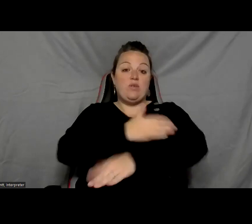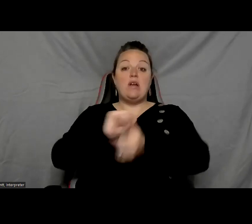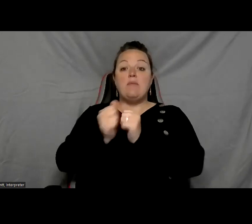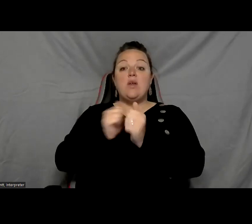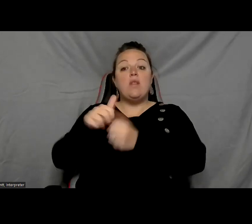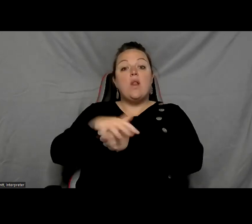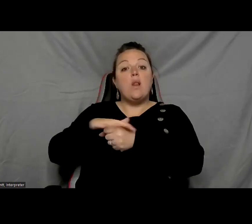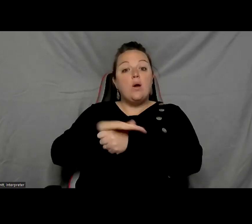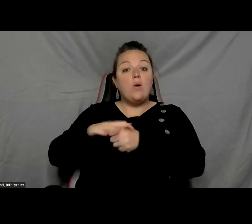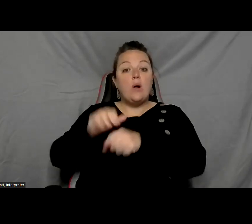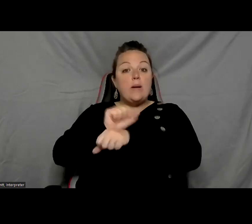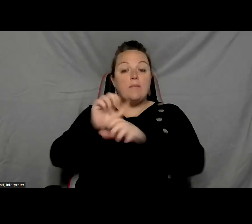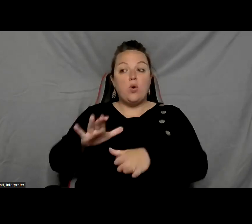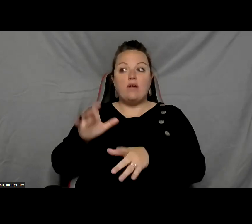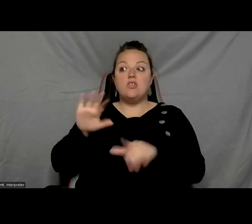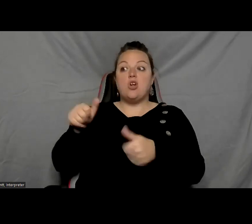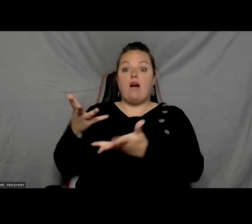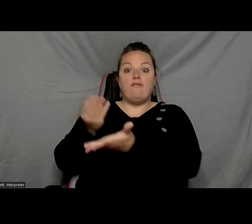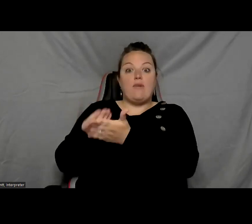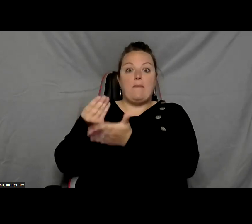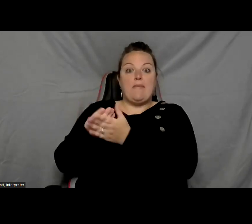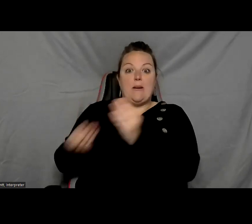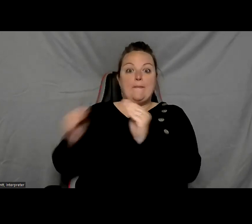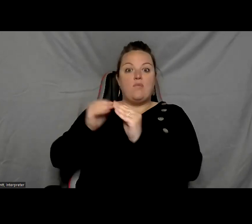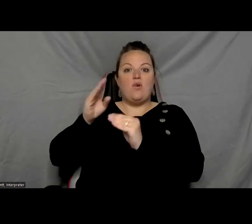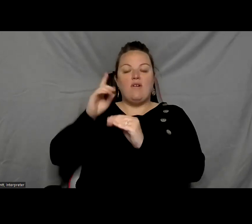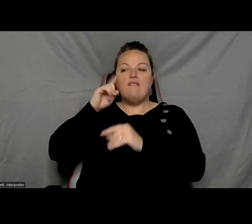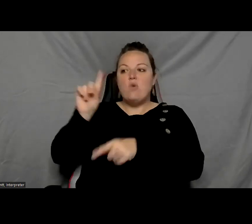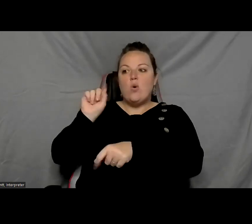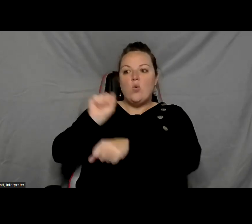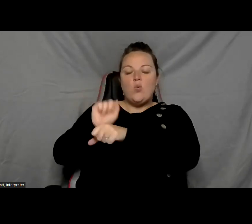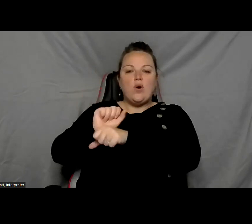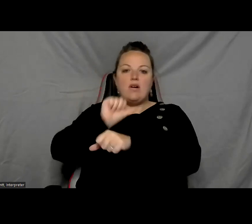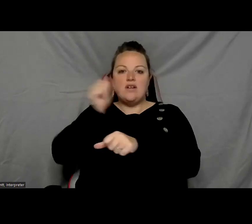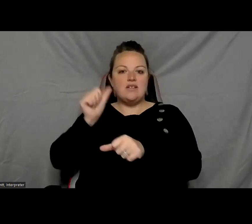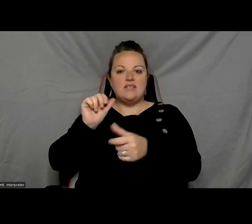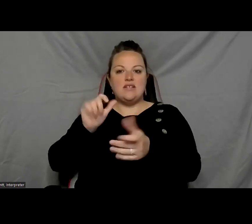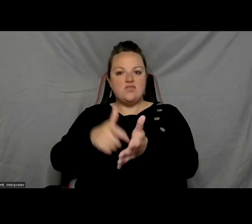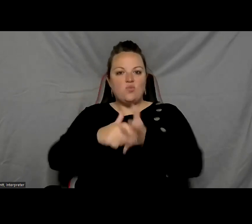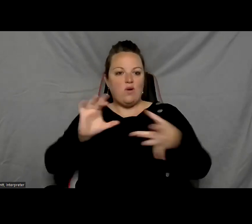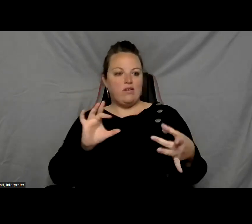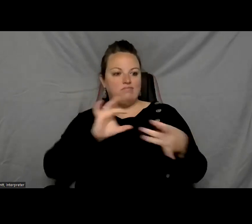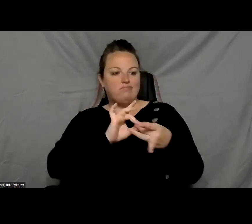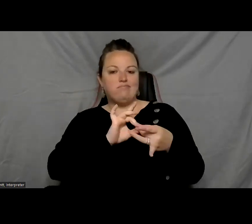more money for nonhuman services jobs. Jobs that don't require the physical, mental, and